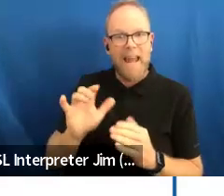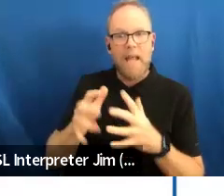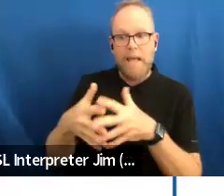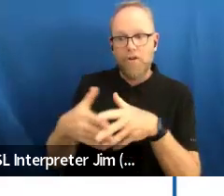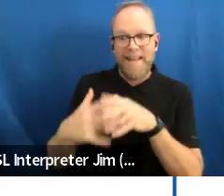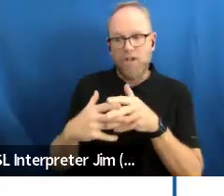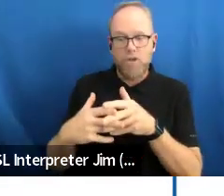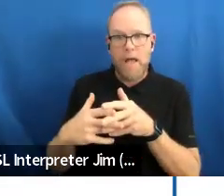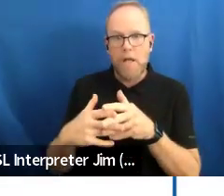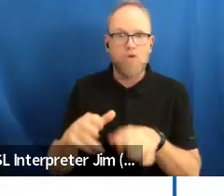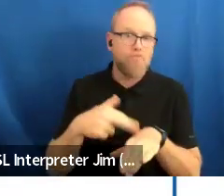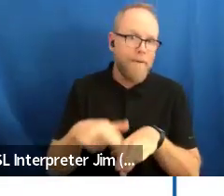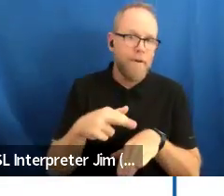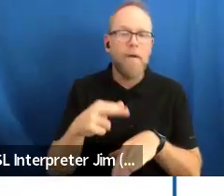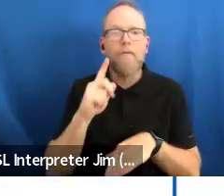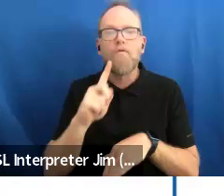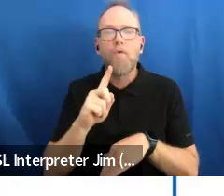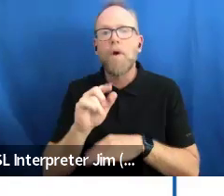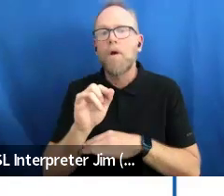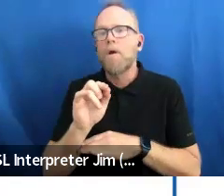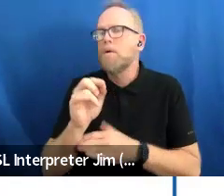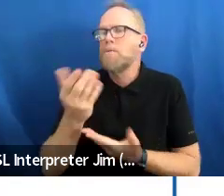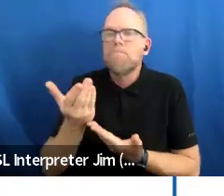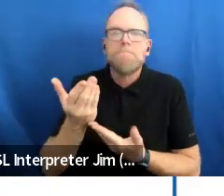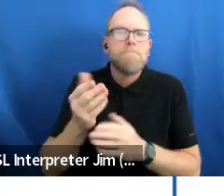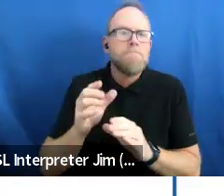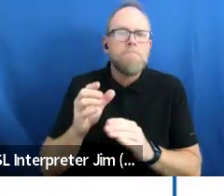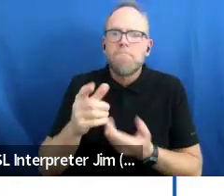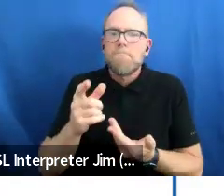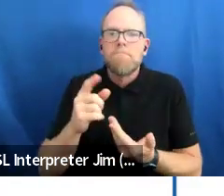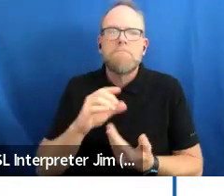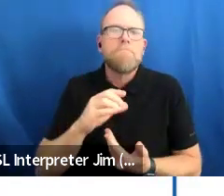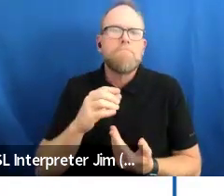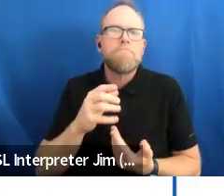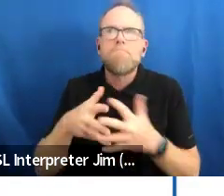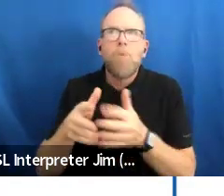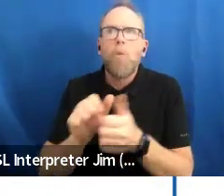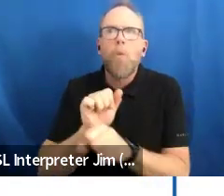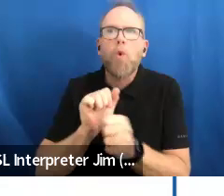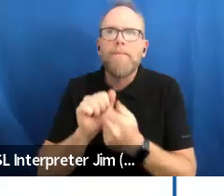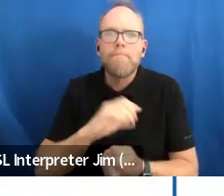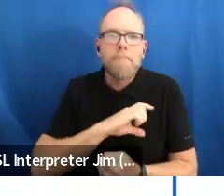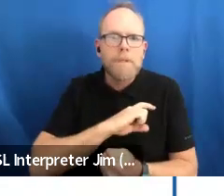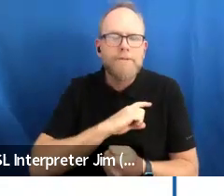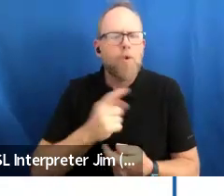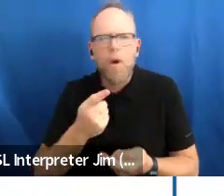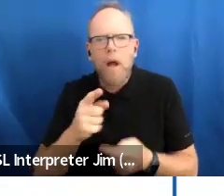with police in the chat. Or if we have a place where they can go and see that. SONYA RAVIPATI: Sorry; Gabe,